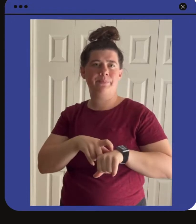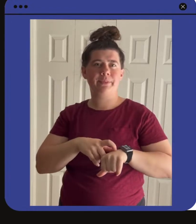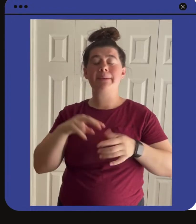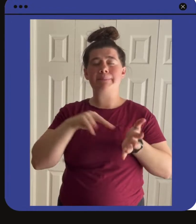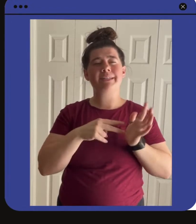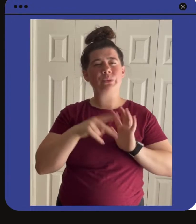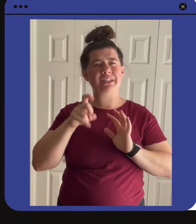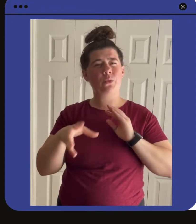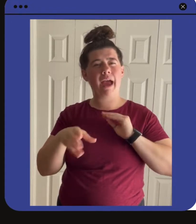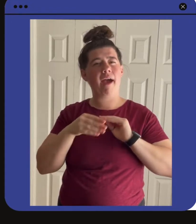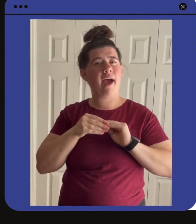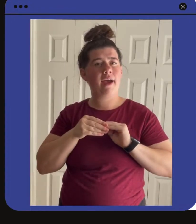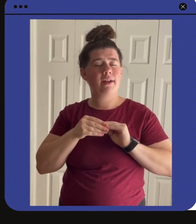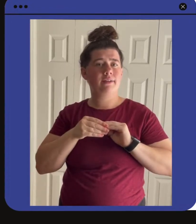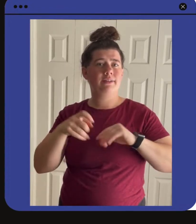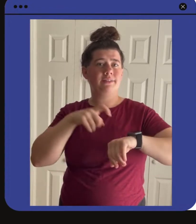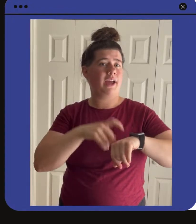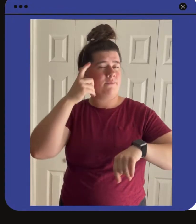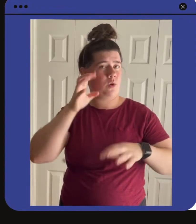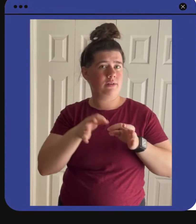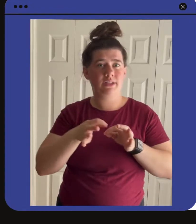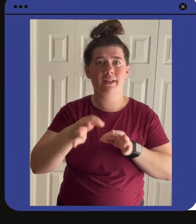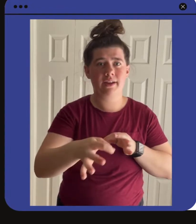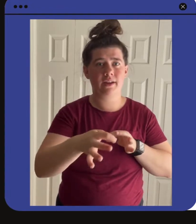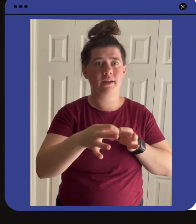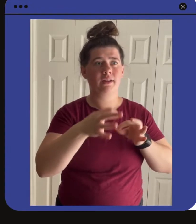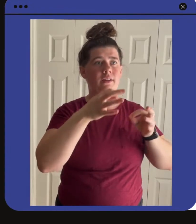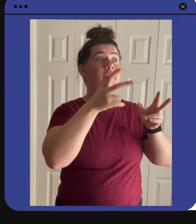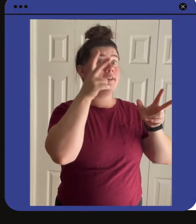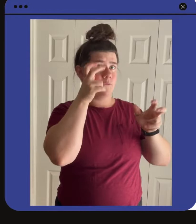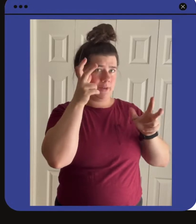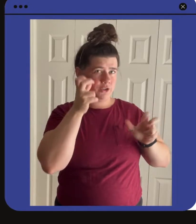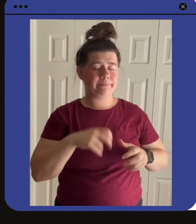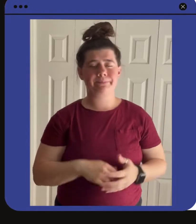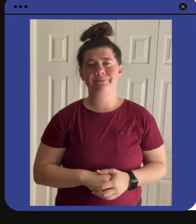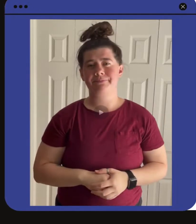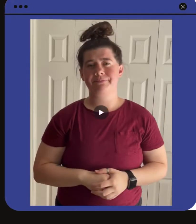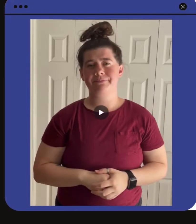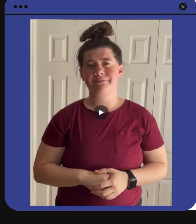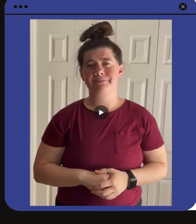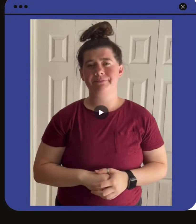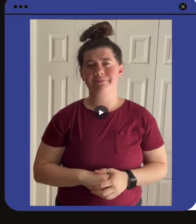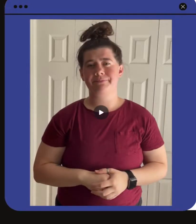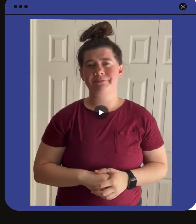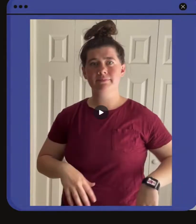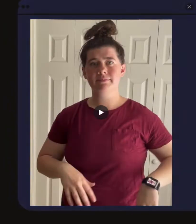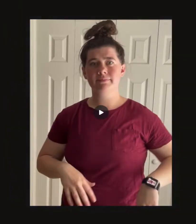And then give the thinking time, that means you need to take into consideration delayed information access.